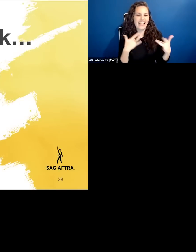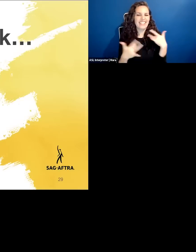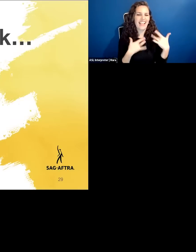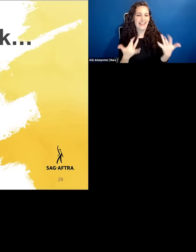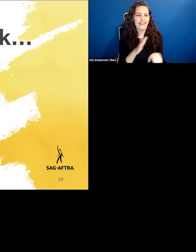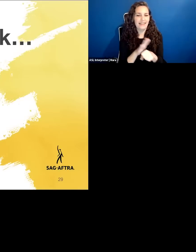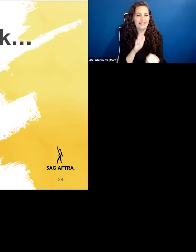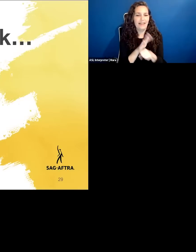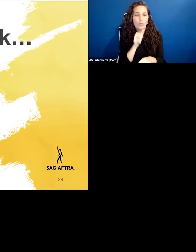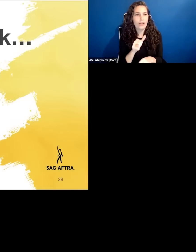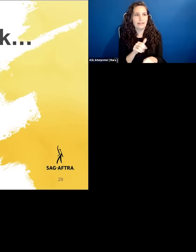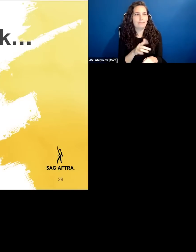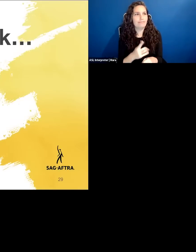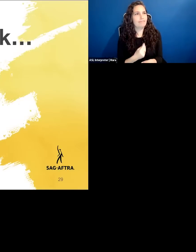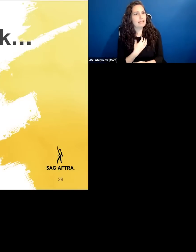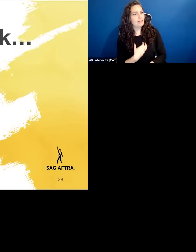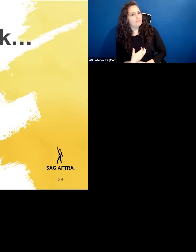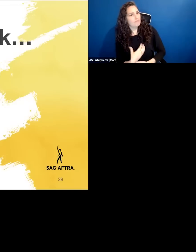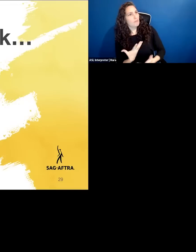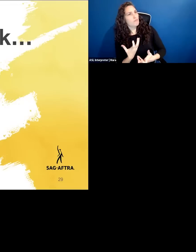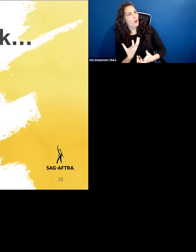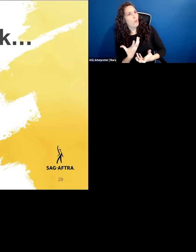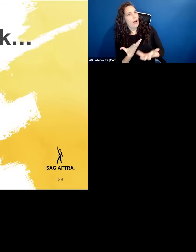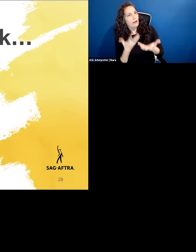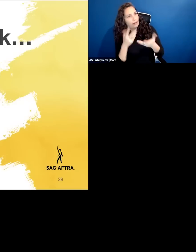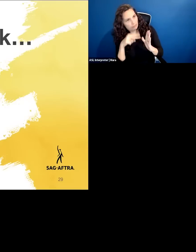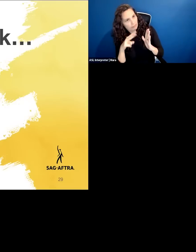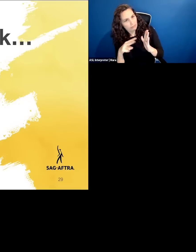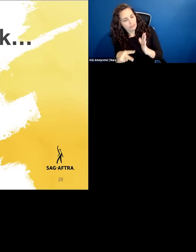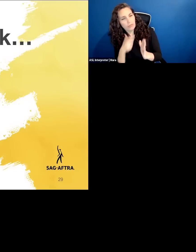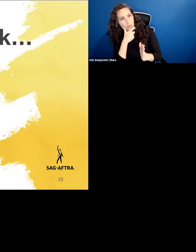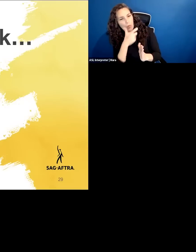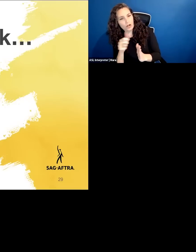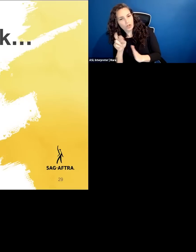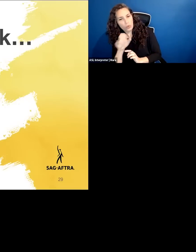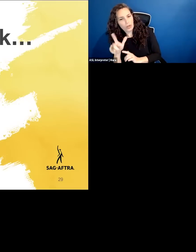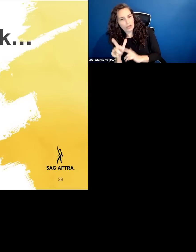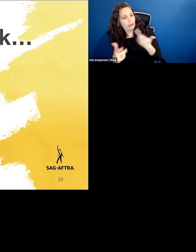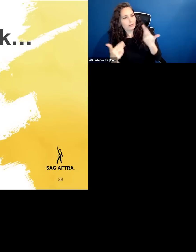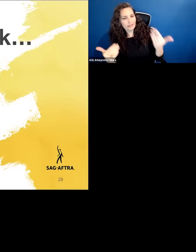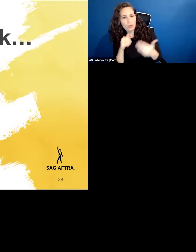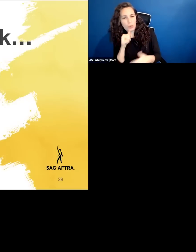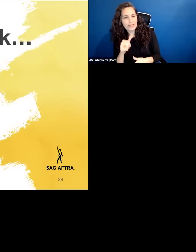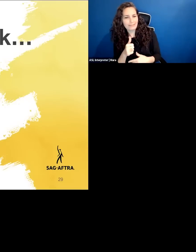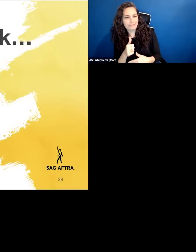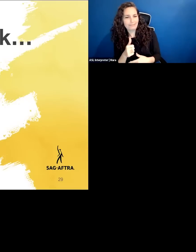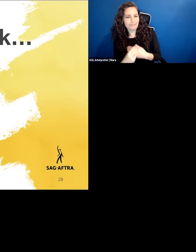and spend more time watching a reel or looking at any of your other links in your email. So by getting unspoken feedback,